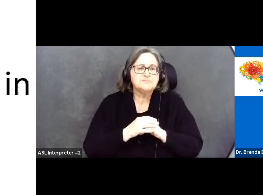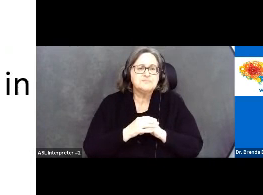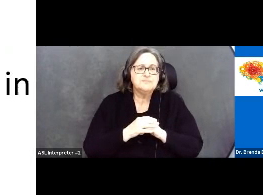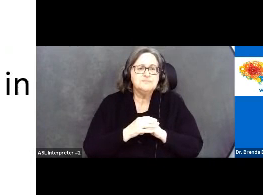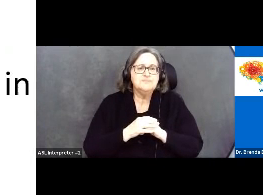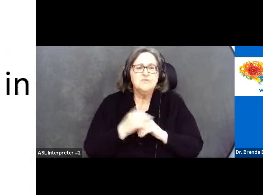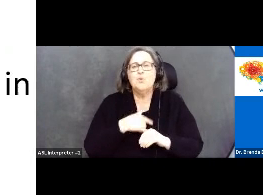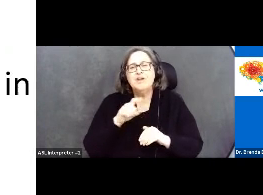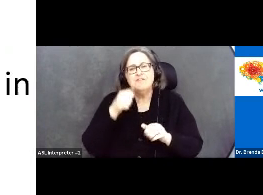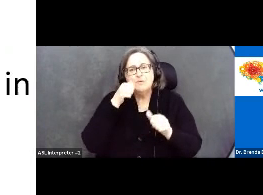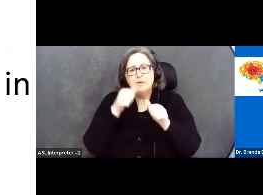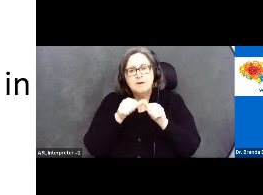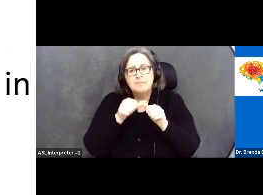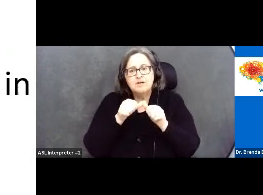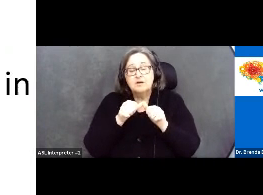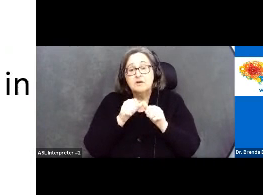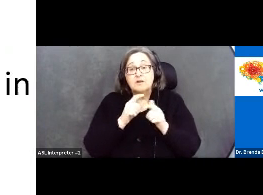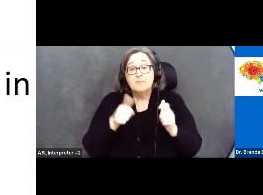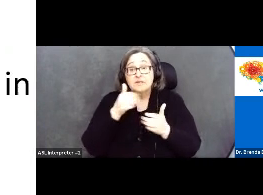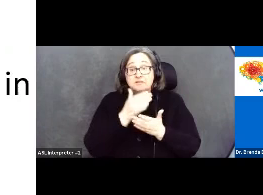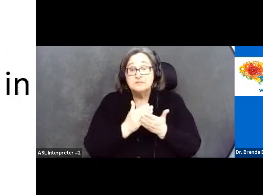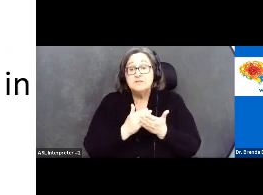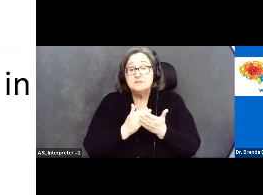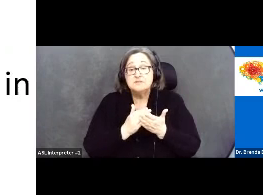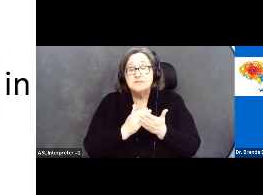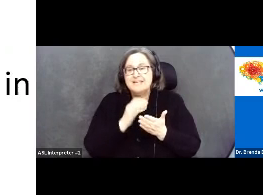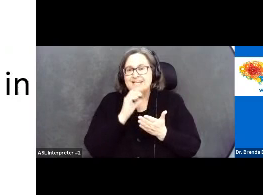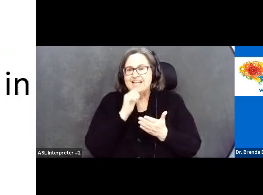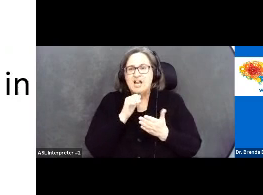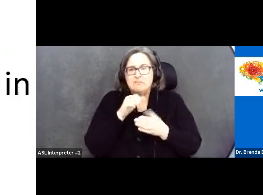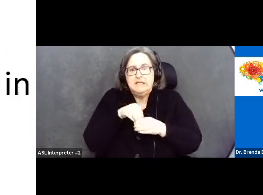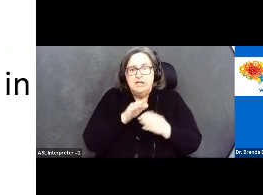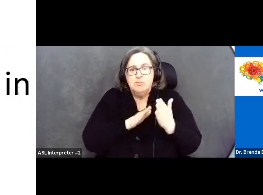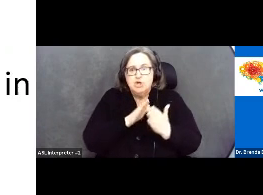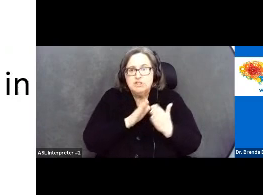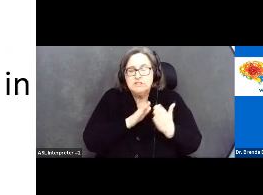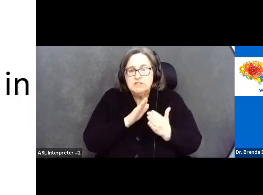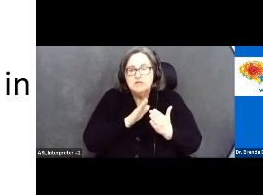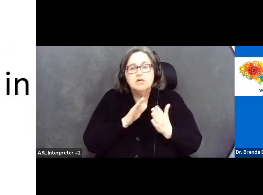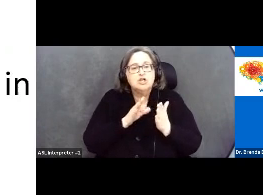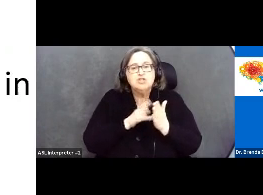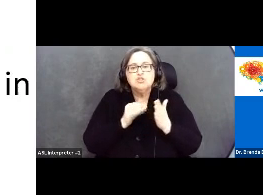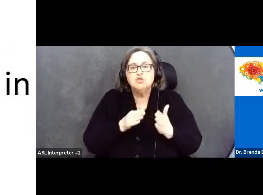We have to remember the biggest piece of not being in person is that students are losing the touch